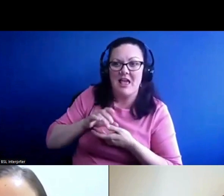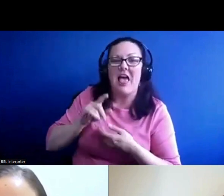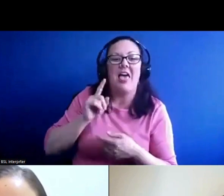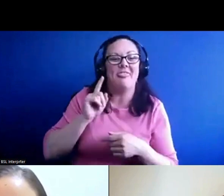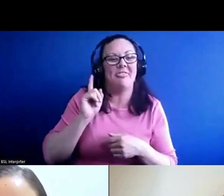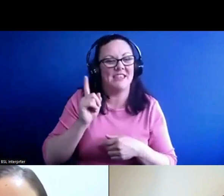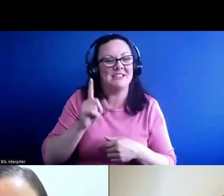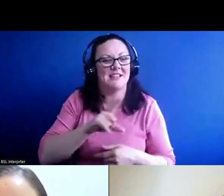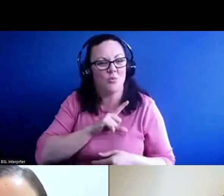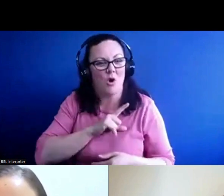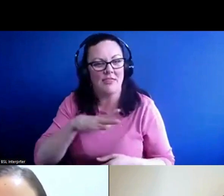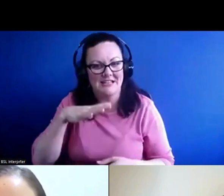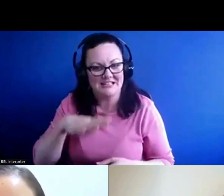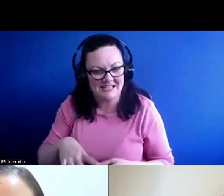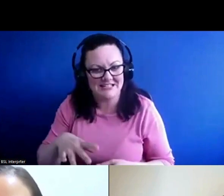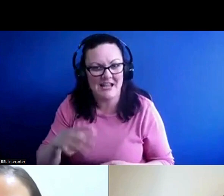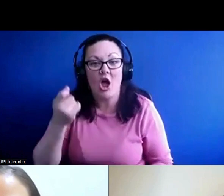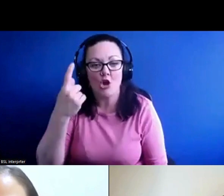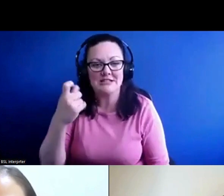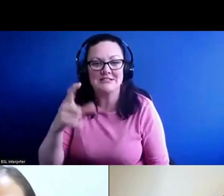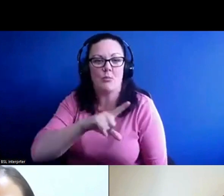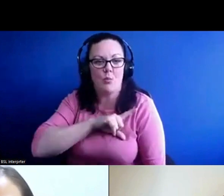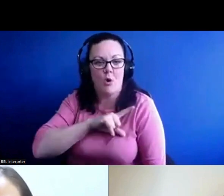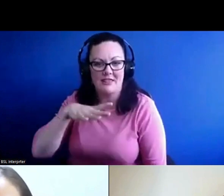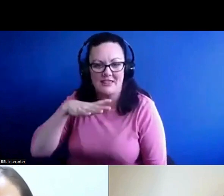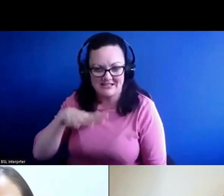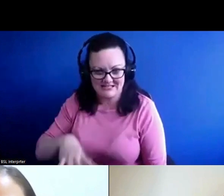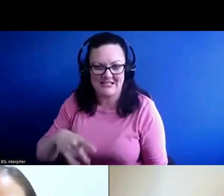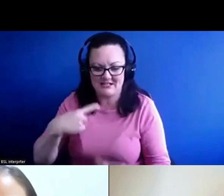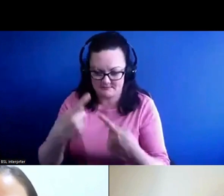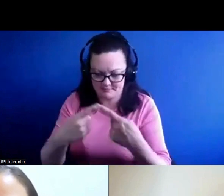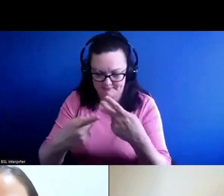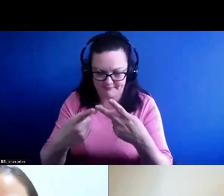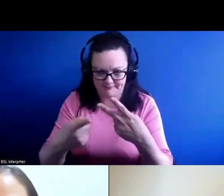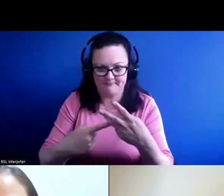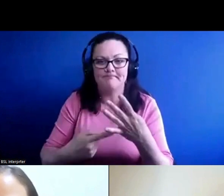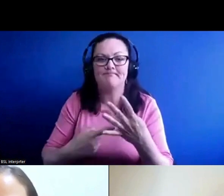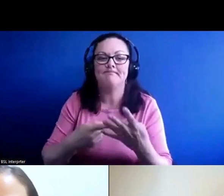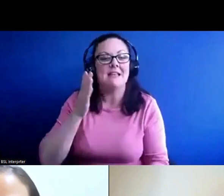And so understanding why it's needed is definitely a learning aspect.